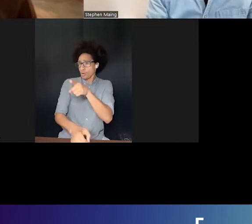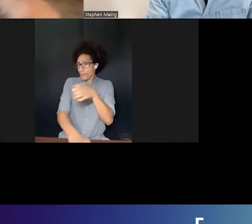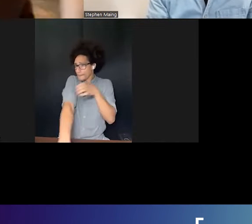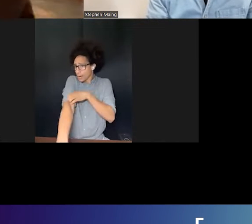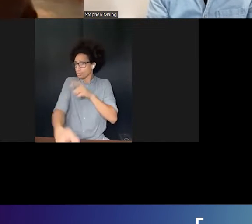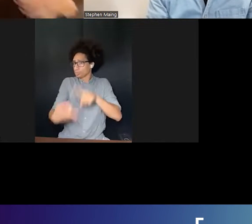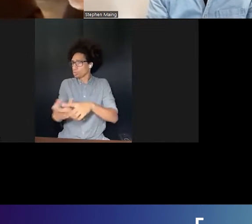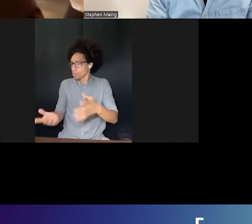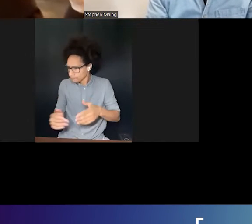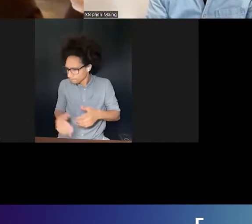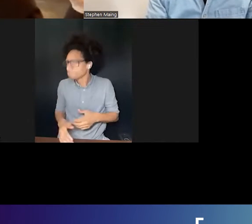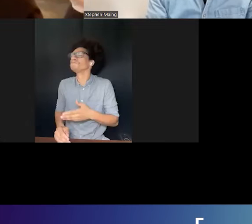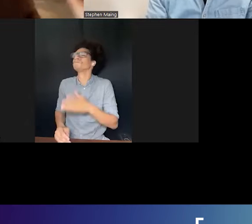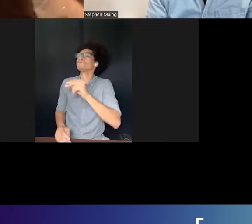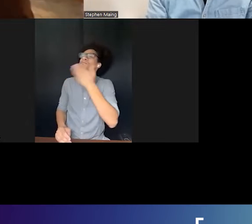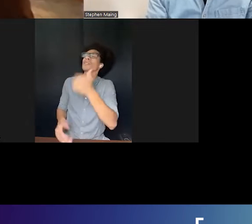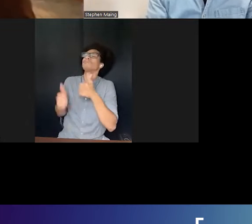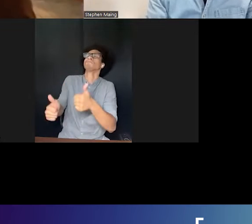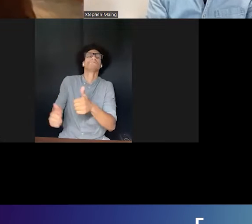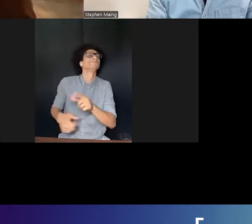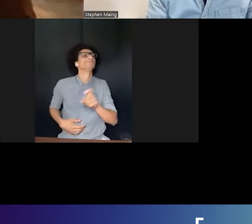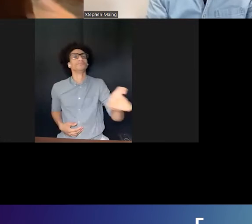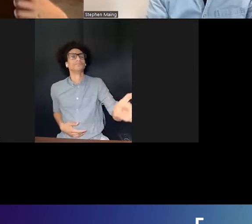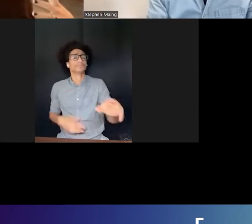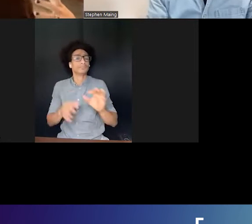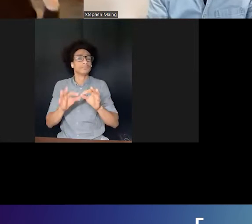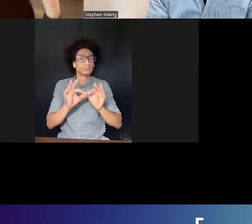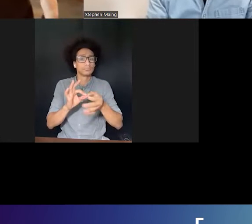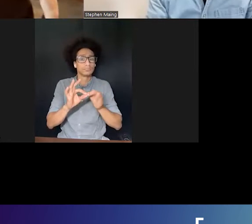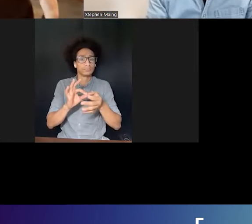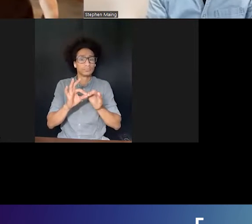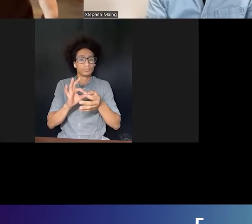I think I think, you know, in our case, we were sort of thinking to ourselves,